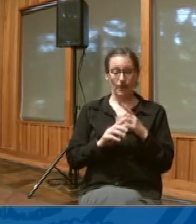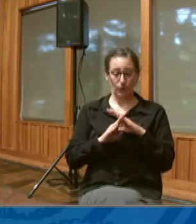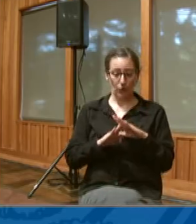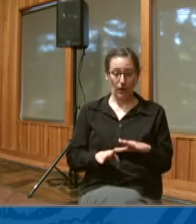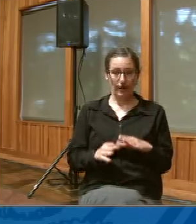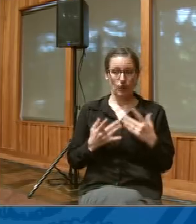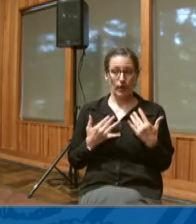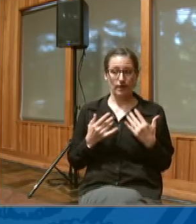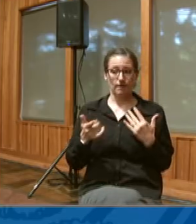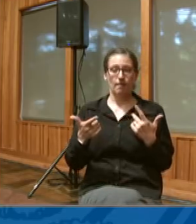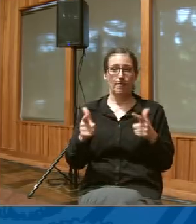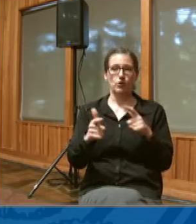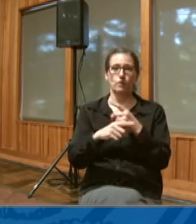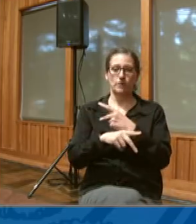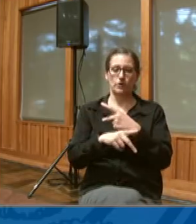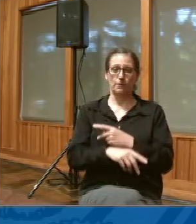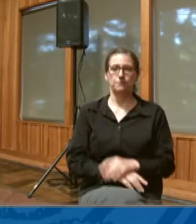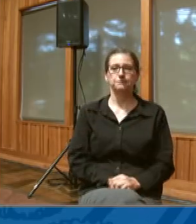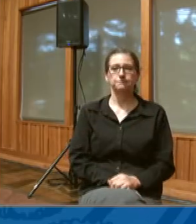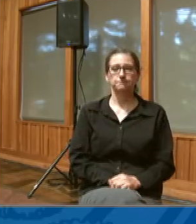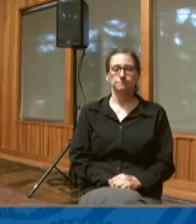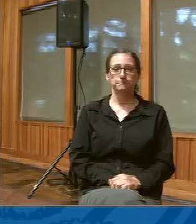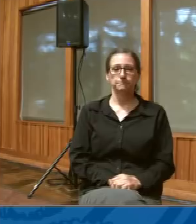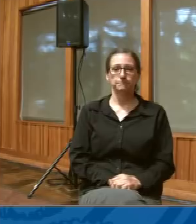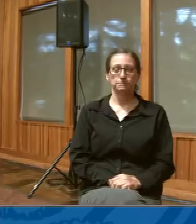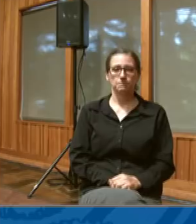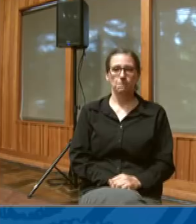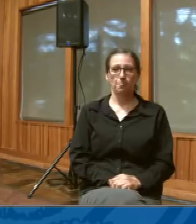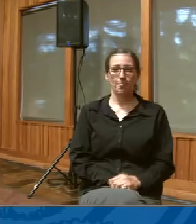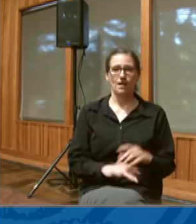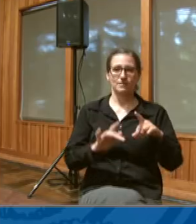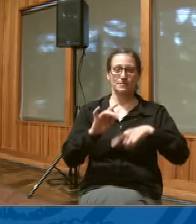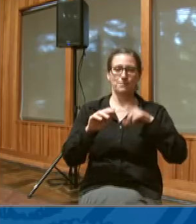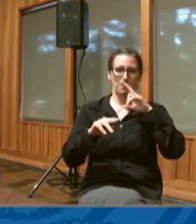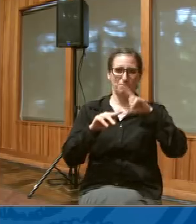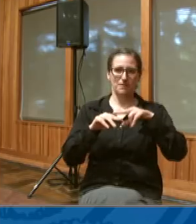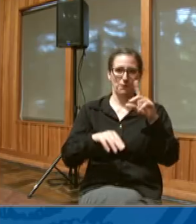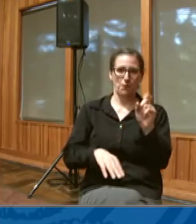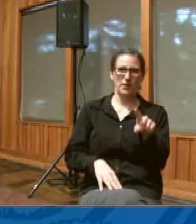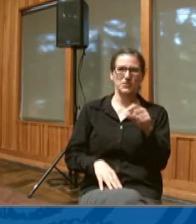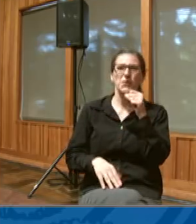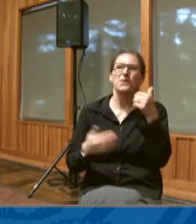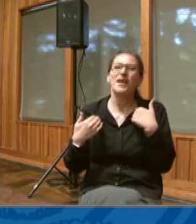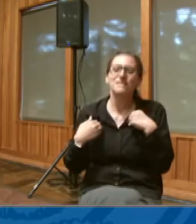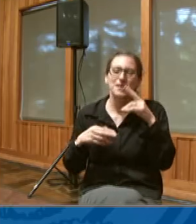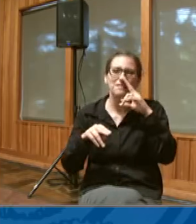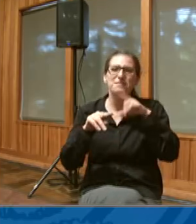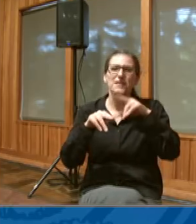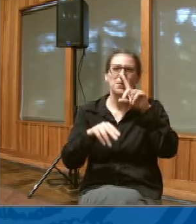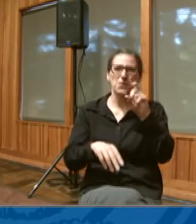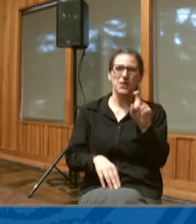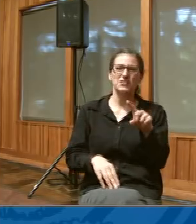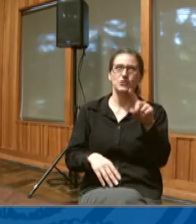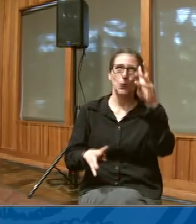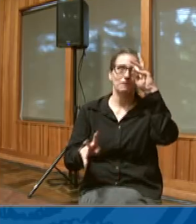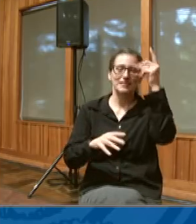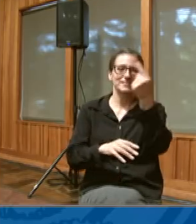ARE WE READY? ALL RIGHT. I'M GOING TO READ THE QUESTION. I'M GOING TO GO QUIET AND GIVE YOU A CHANCE. SO HERE WE